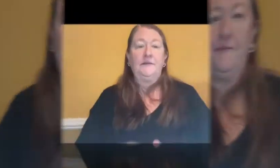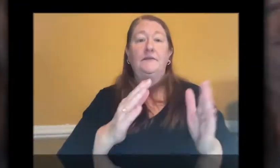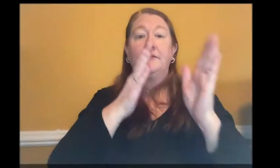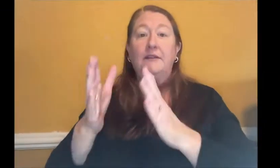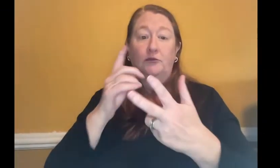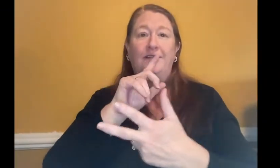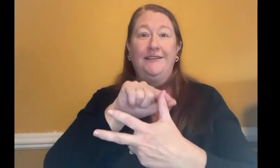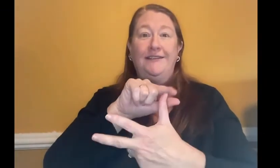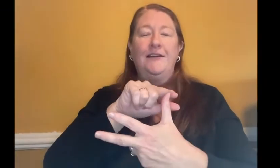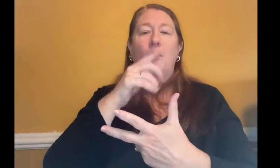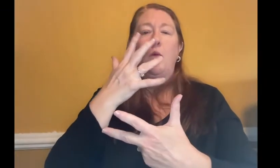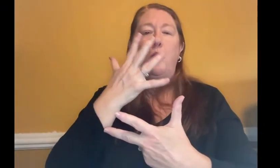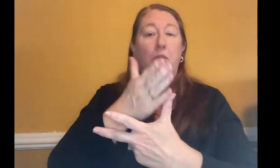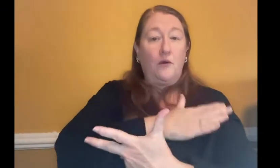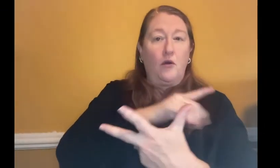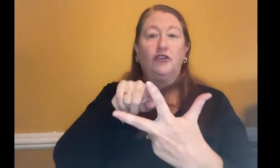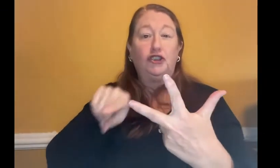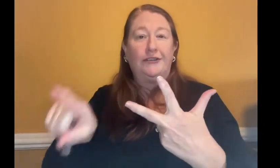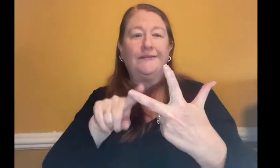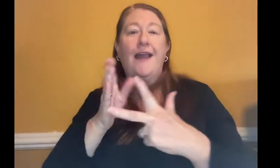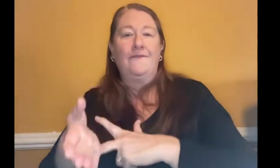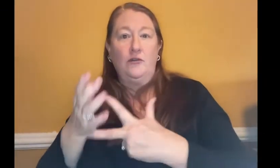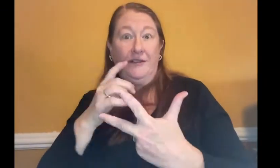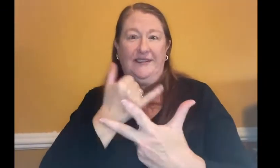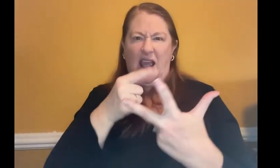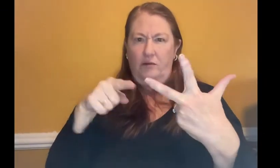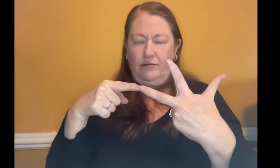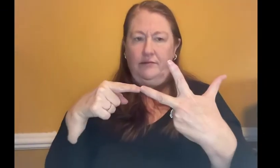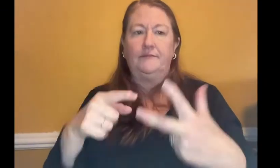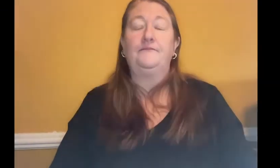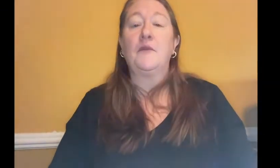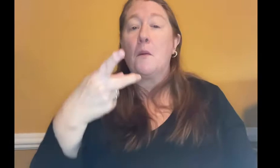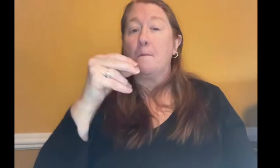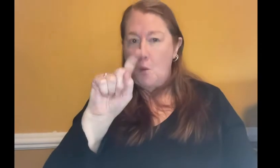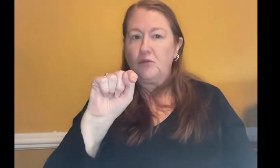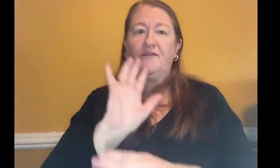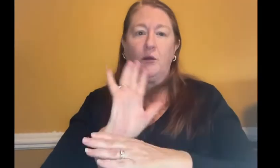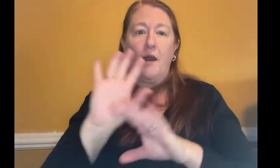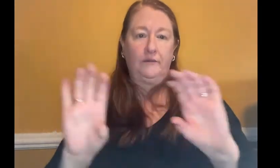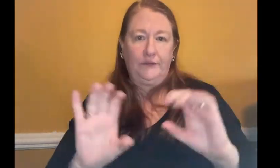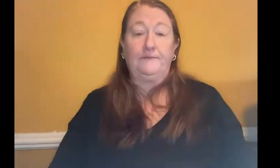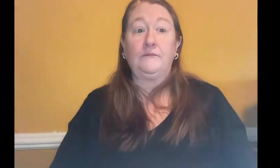Post-video Activity: